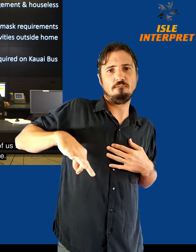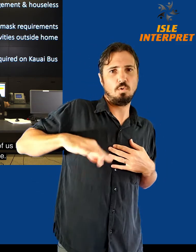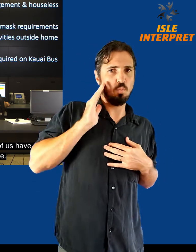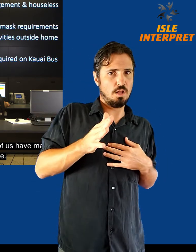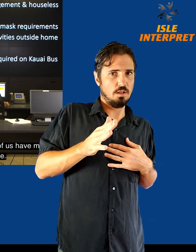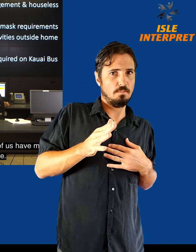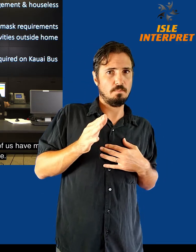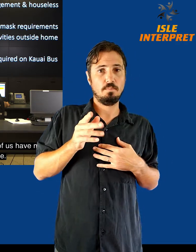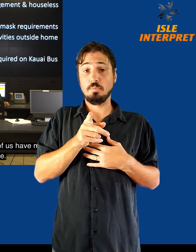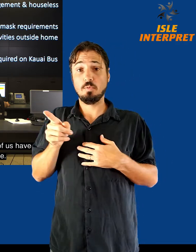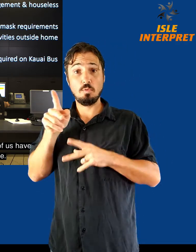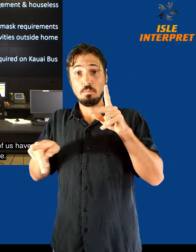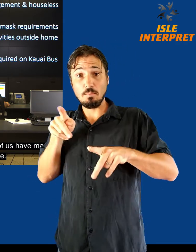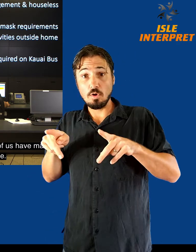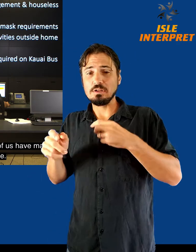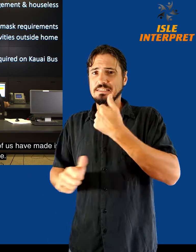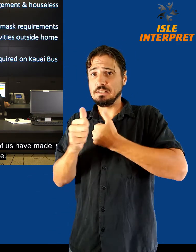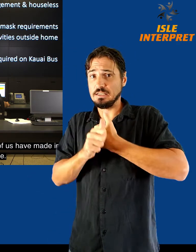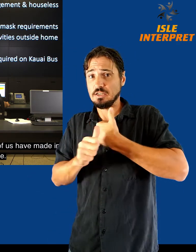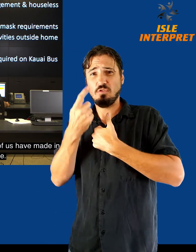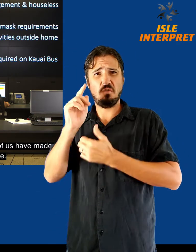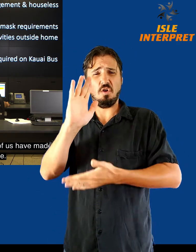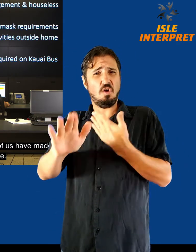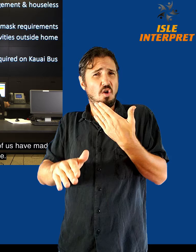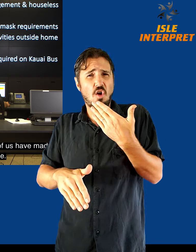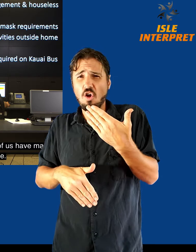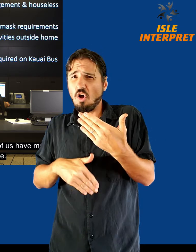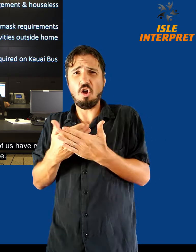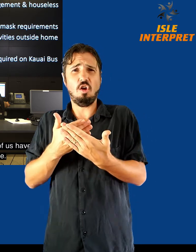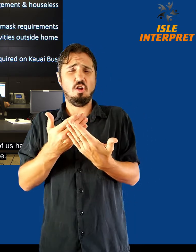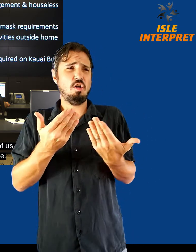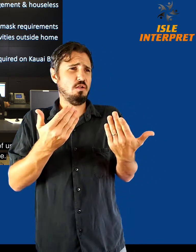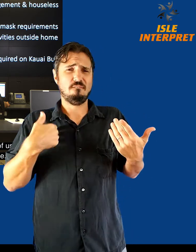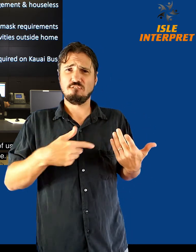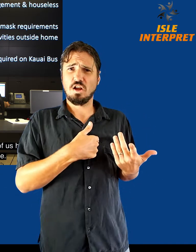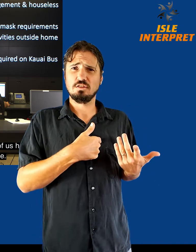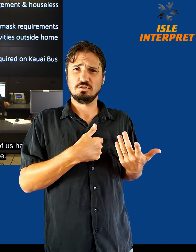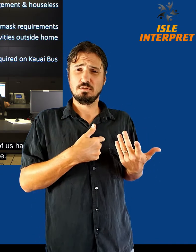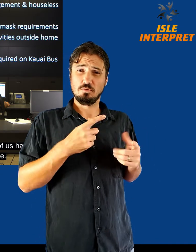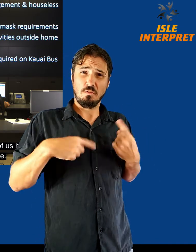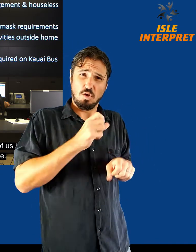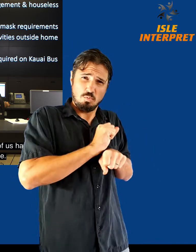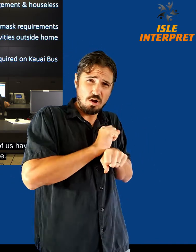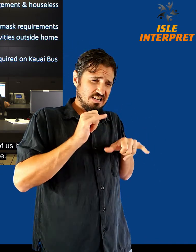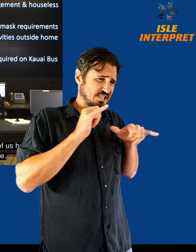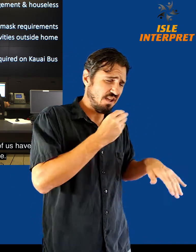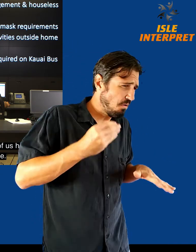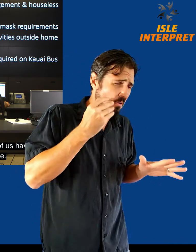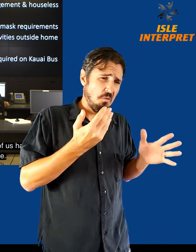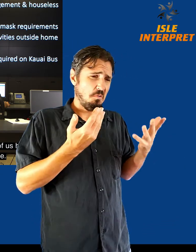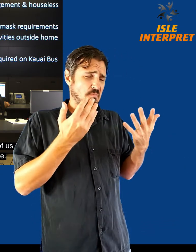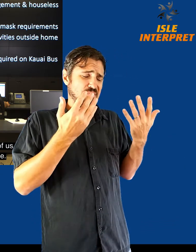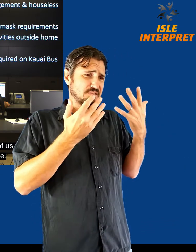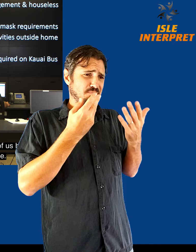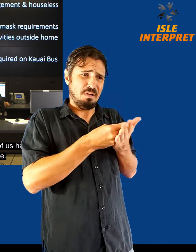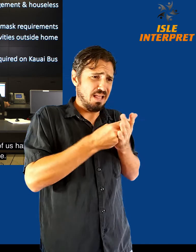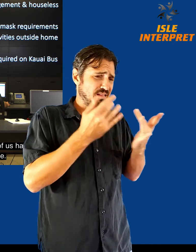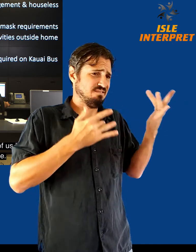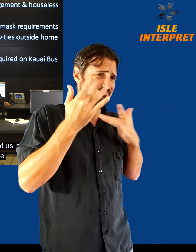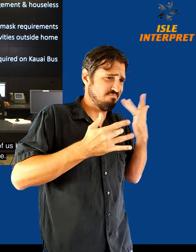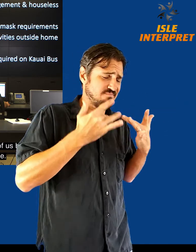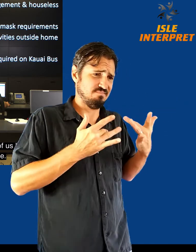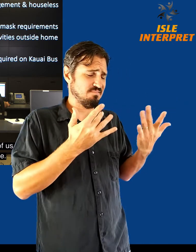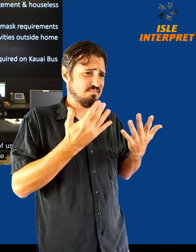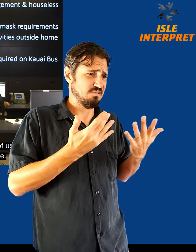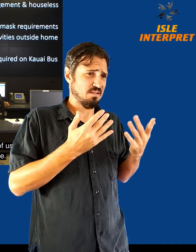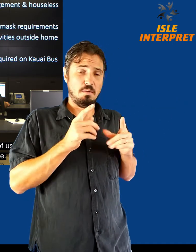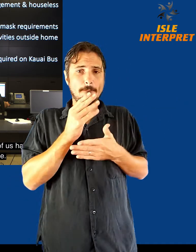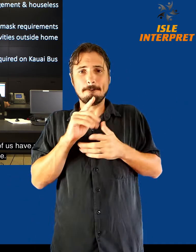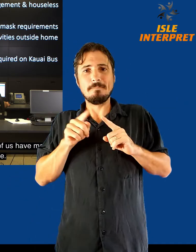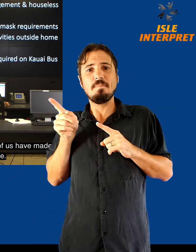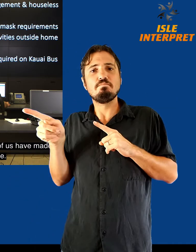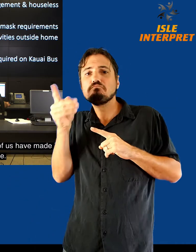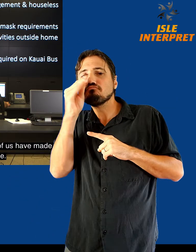These individuals pose a high risk to all the work and sacrifice that a majority of us have made in order to protect our kupuna and those who are most vulnerable.